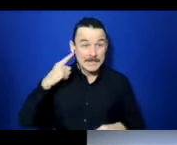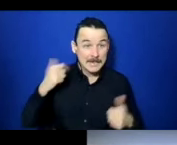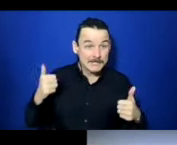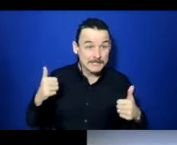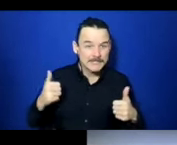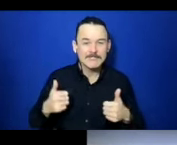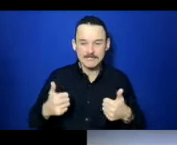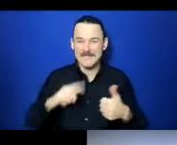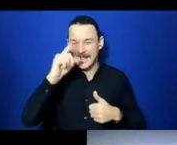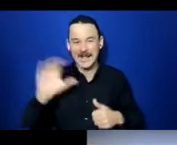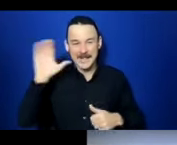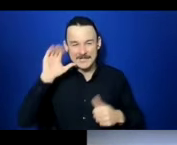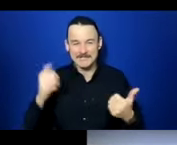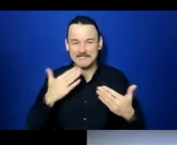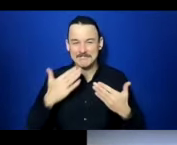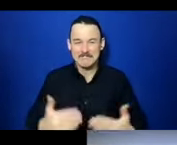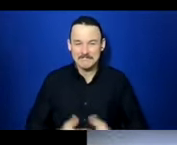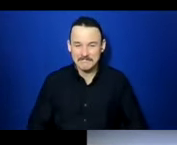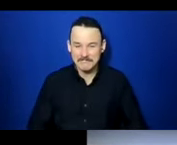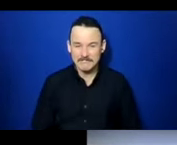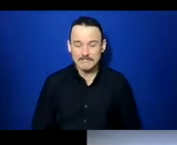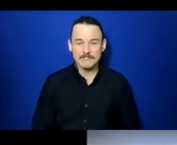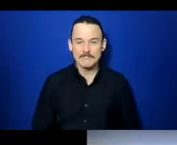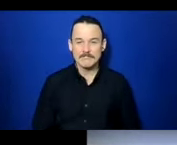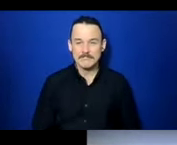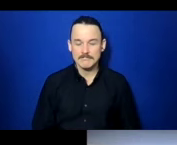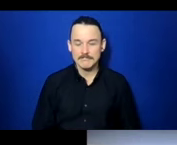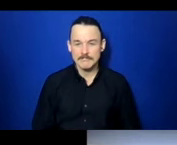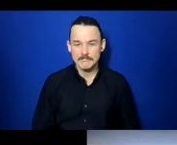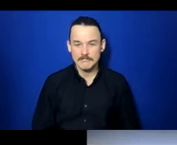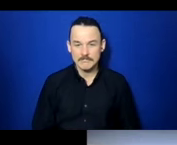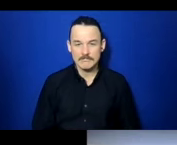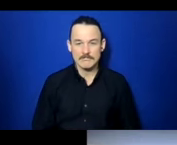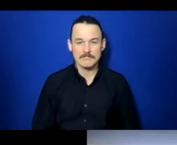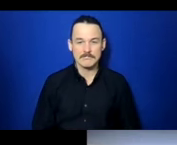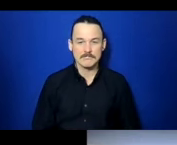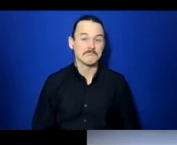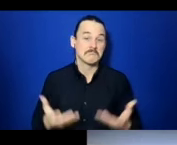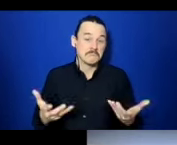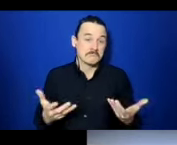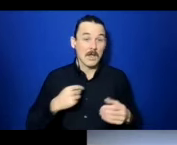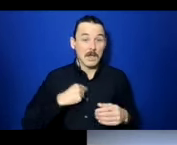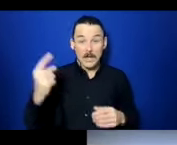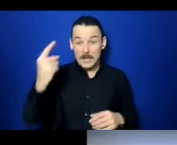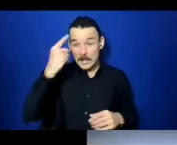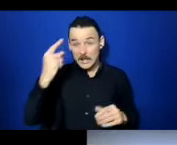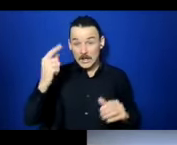[Victor] Fantastic. Thank you so much. But look, I think the the world is increasingly coming